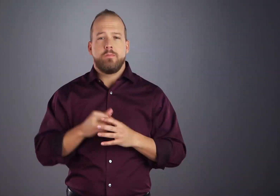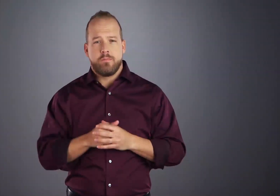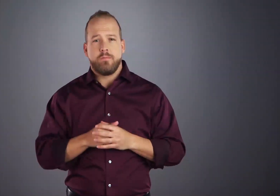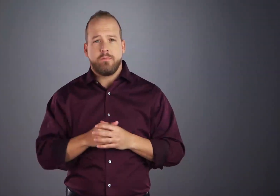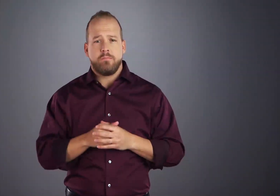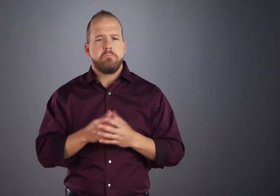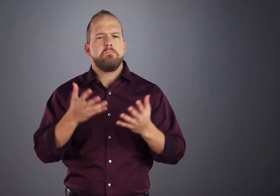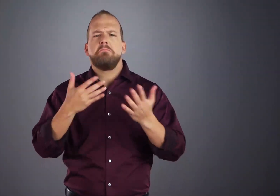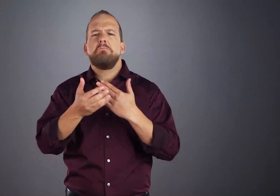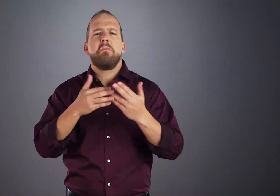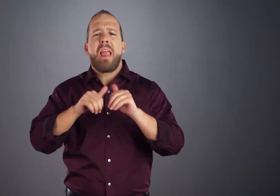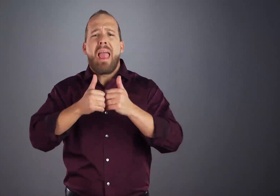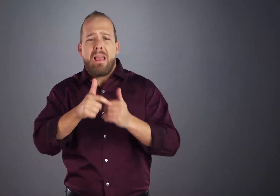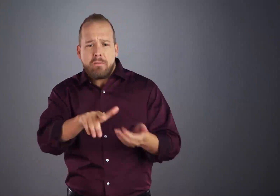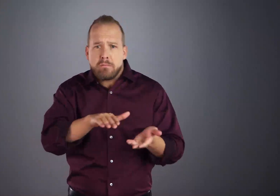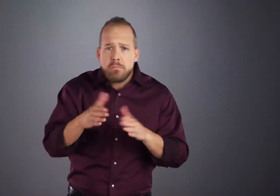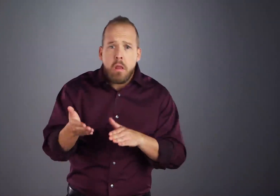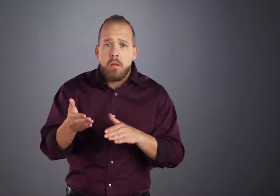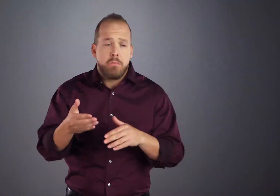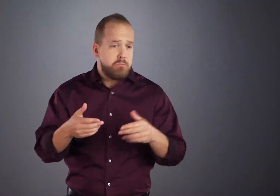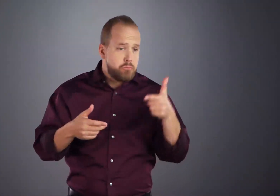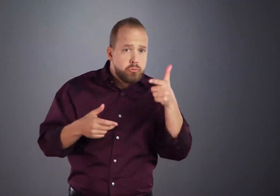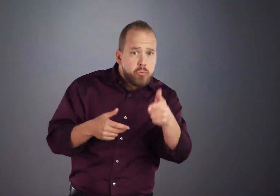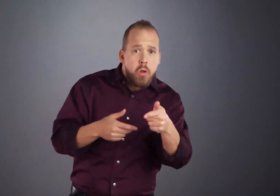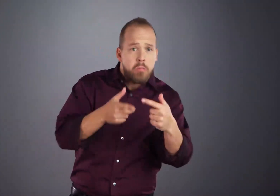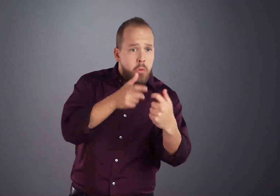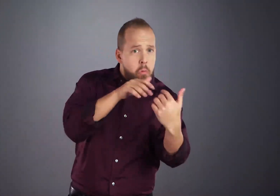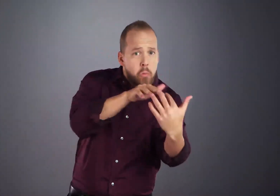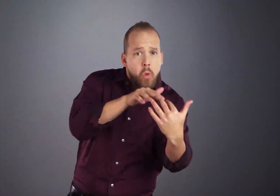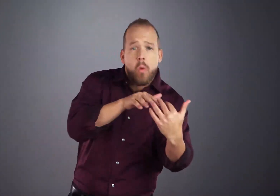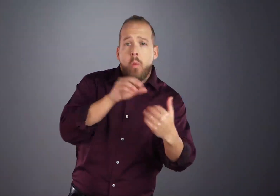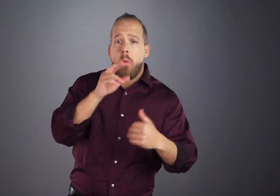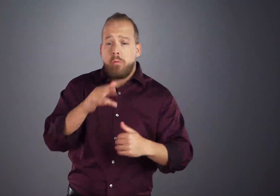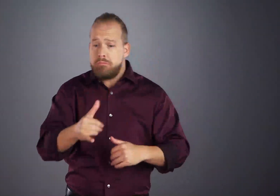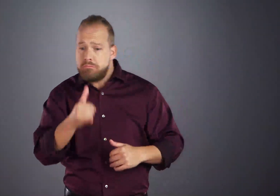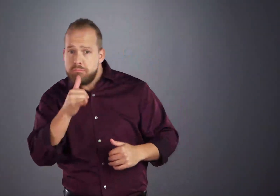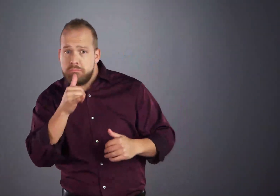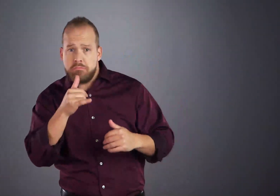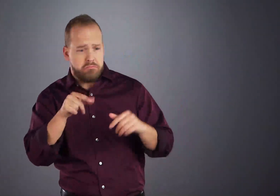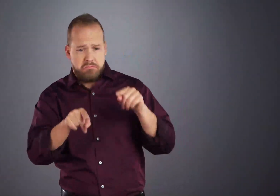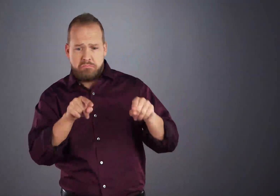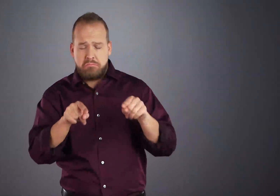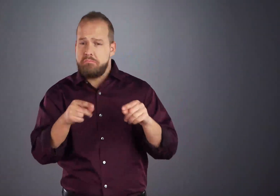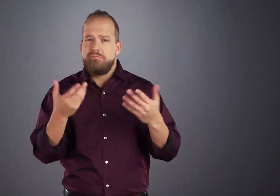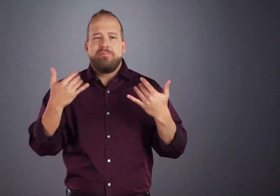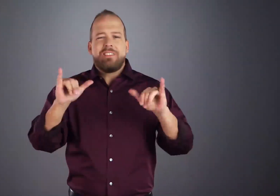A good soldier is ne'er forgot Whether he dieth by musket